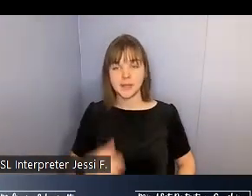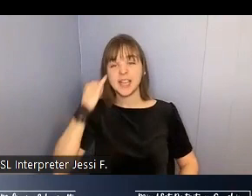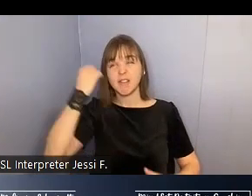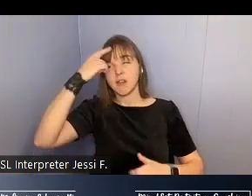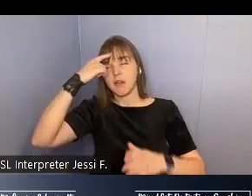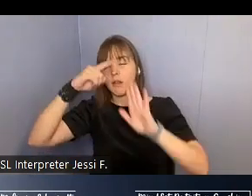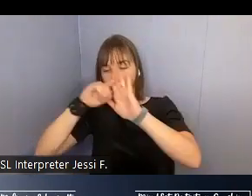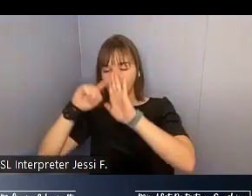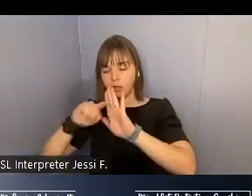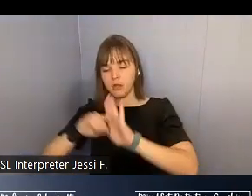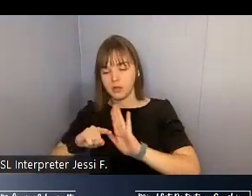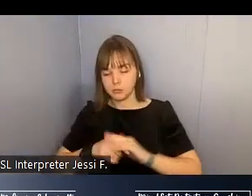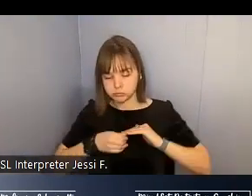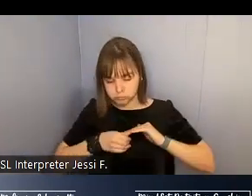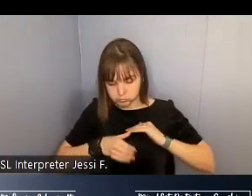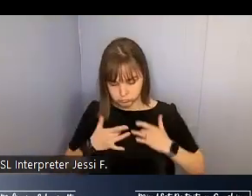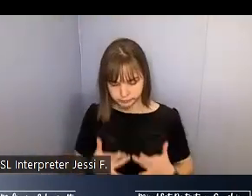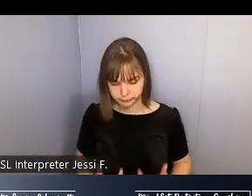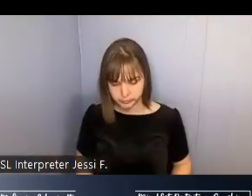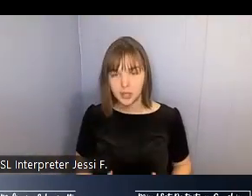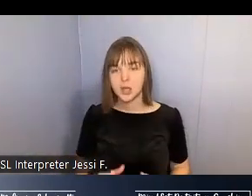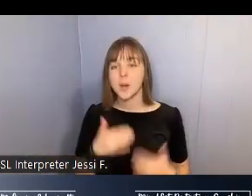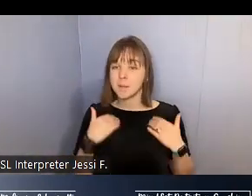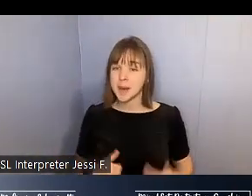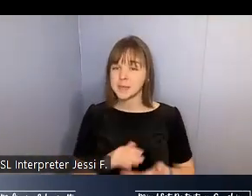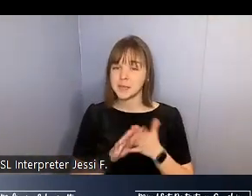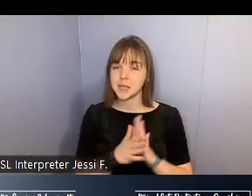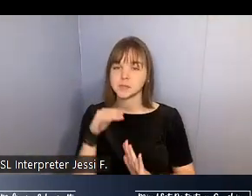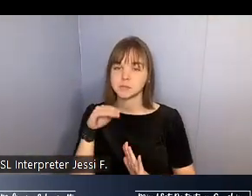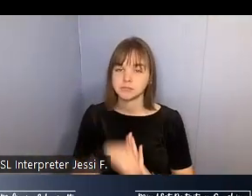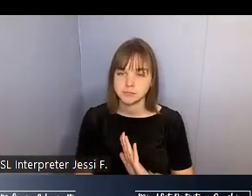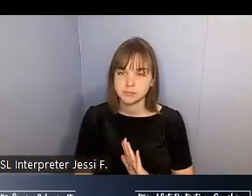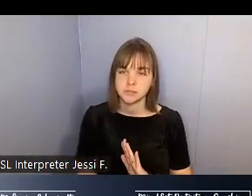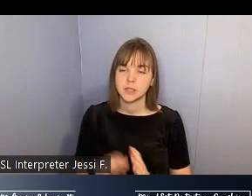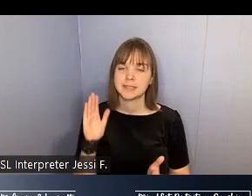And these limiting beliefs are actual quotes from clients. And the growth mindset quotes are